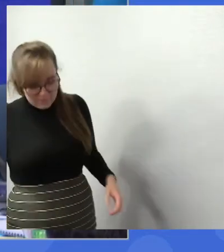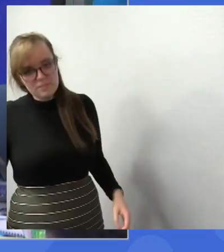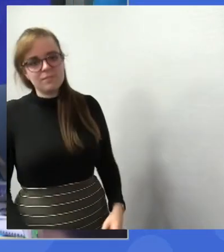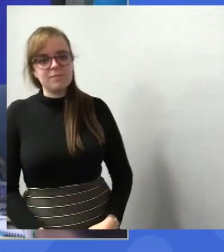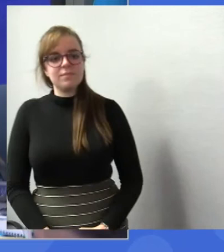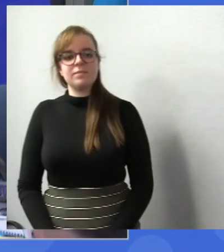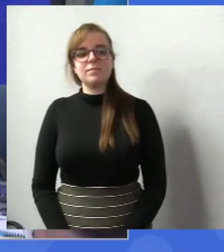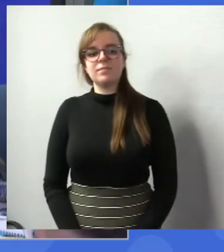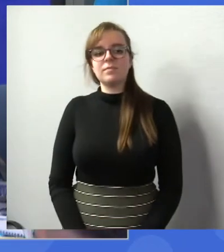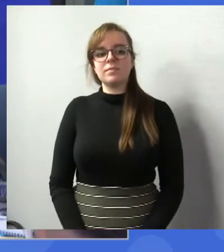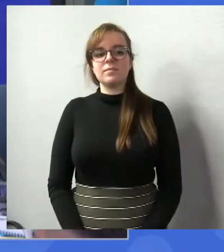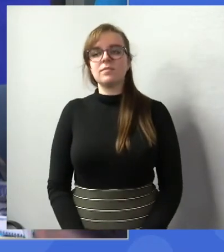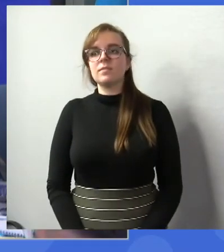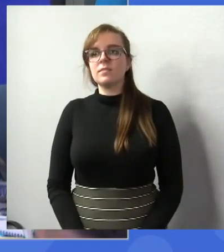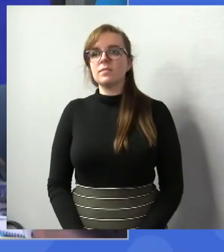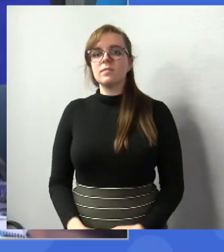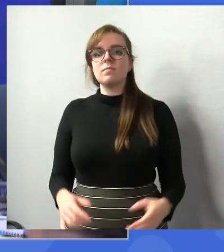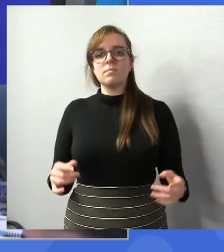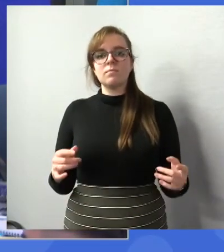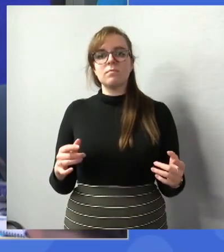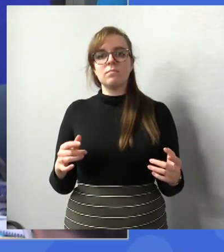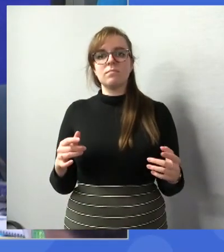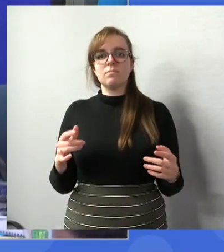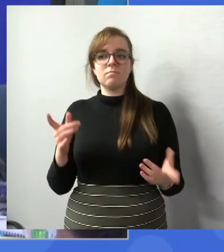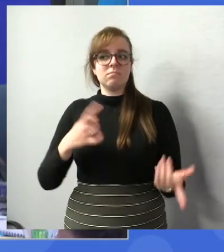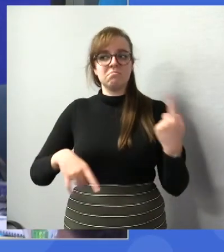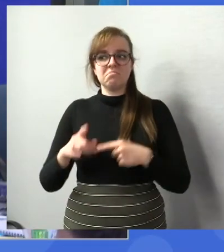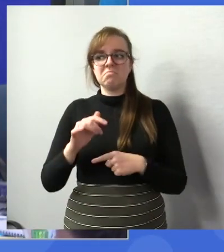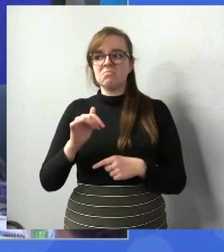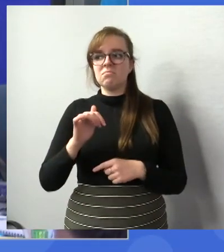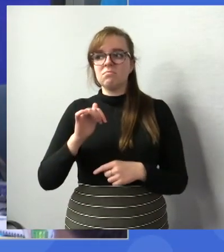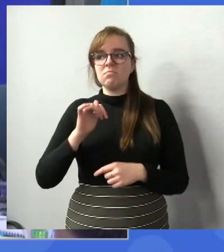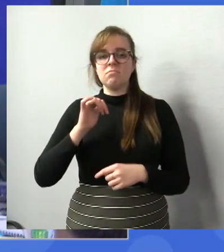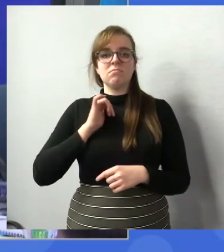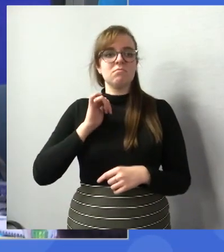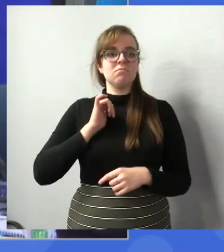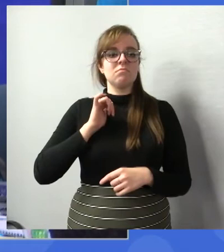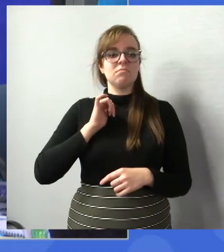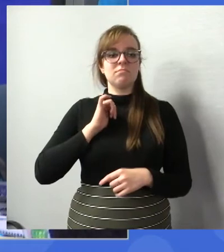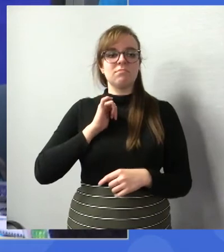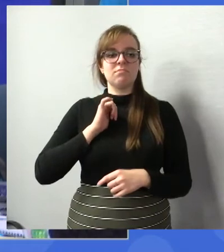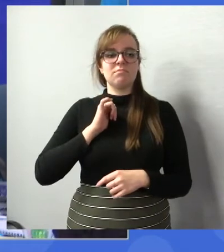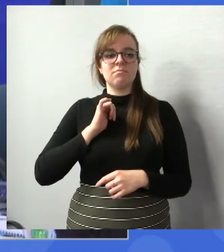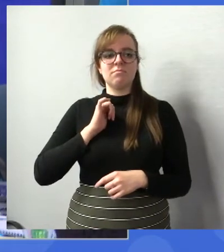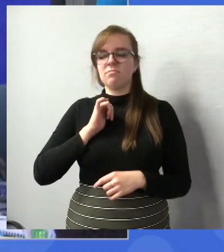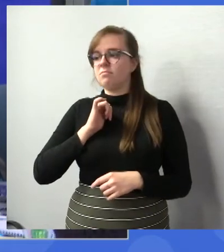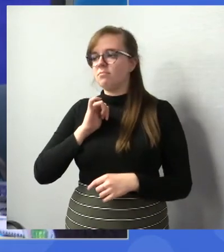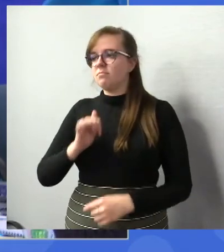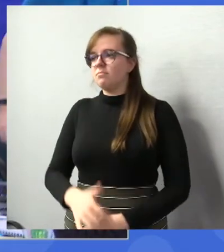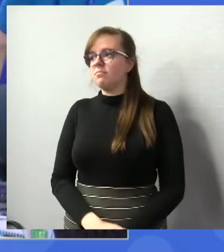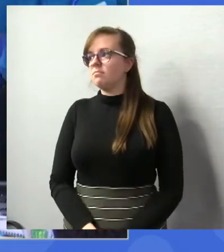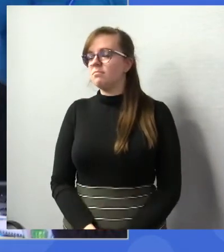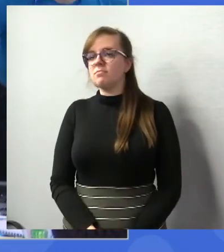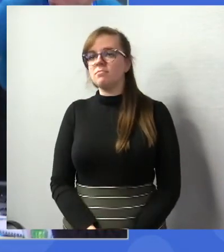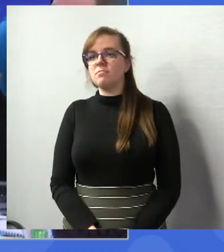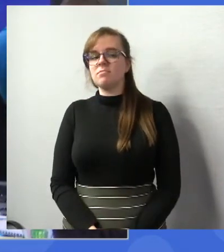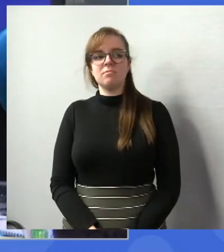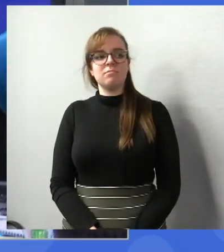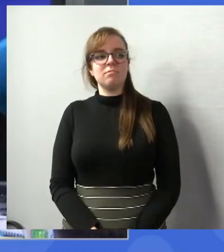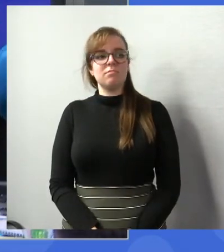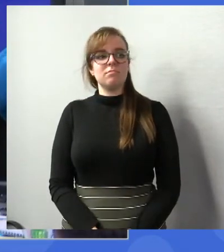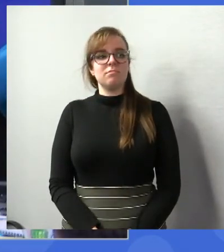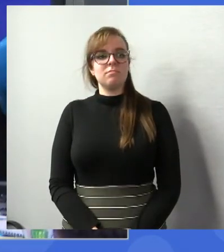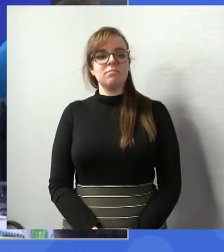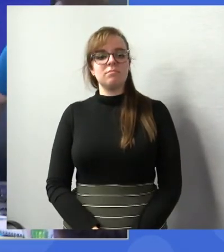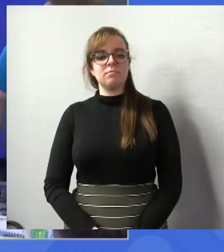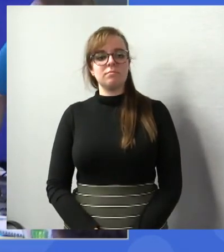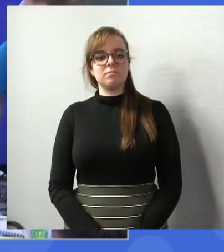everybody close to yes okay okay right so we're going to thank you very much